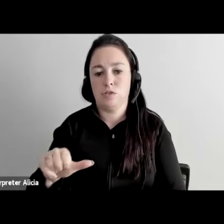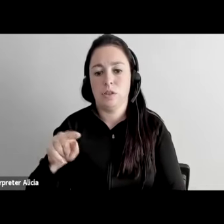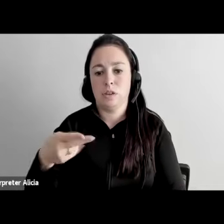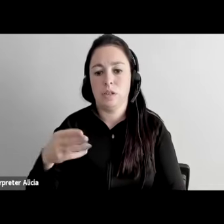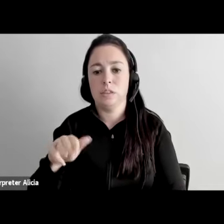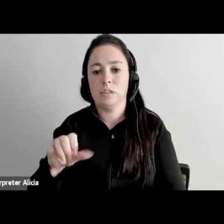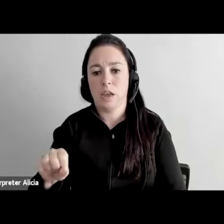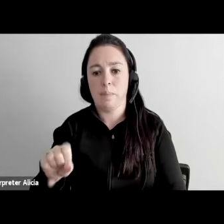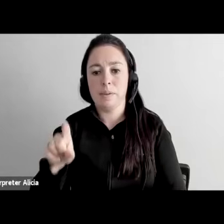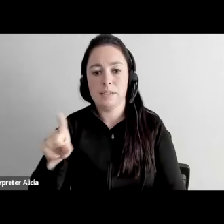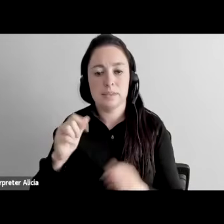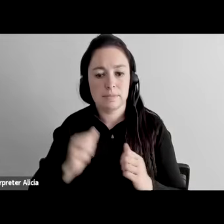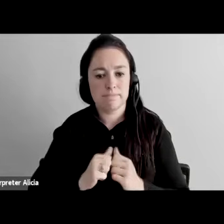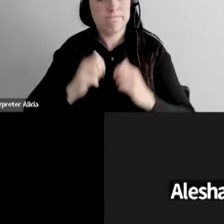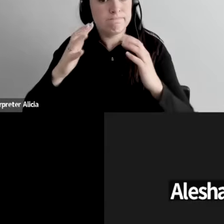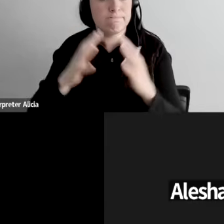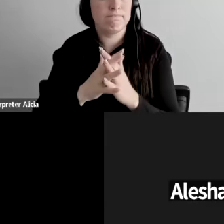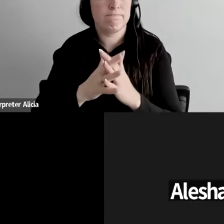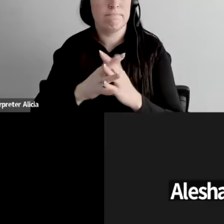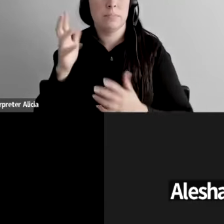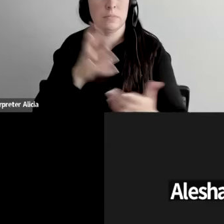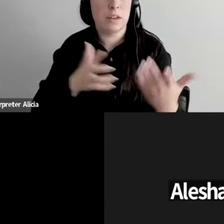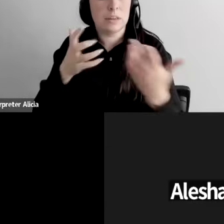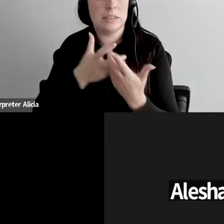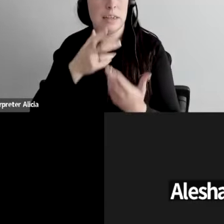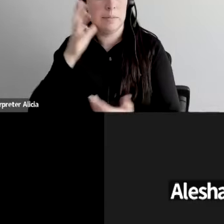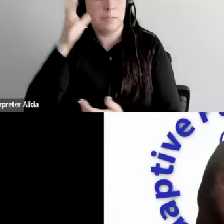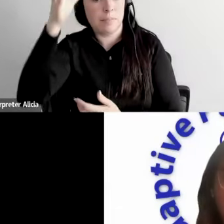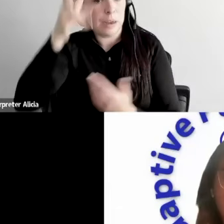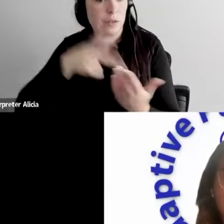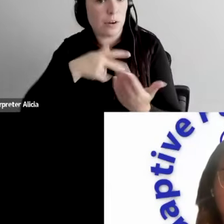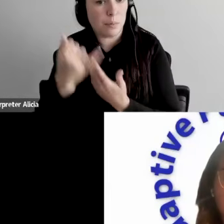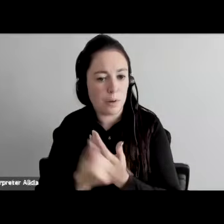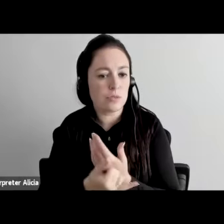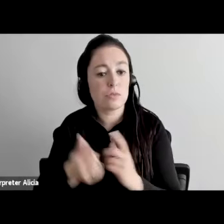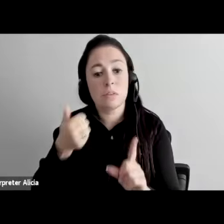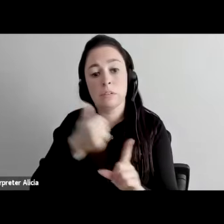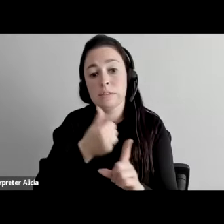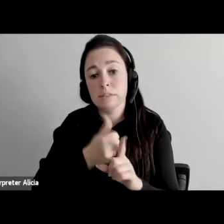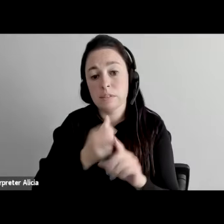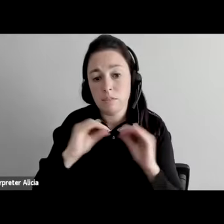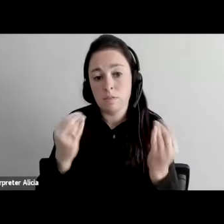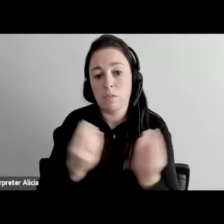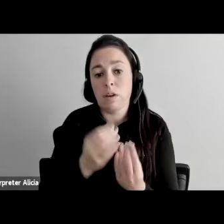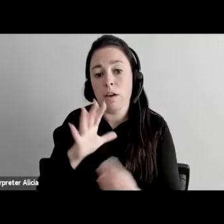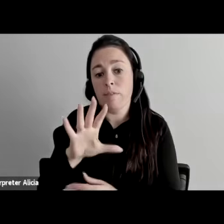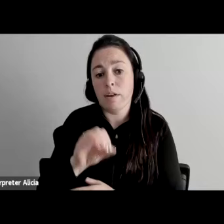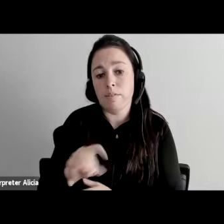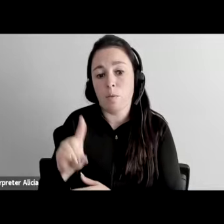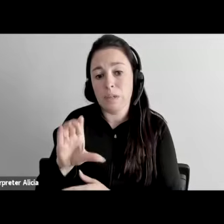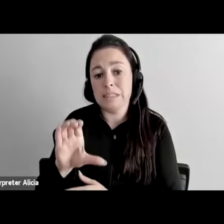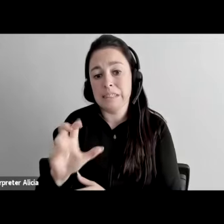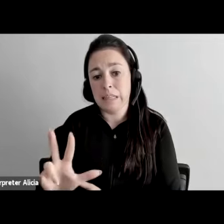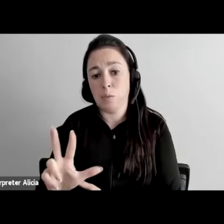Parent Project, a 501c3 nonprofit dedicated to empowering parents with disabilities.